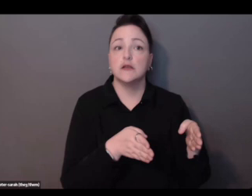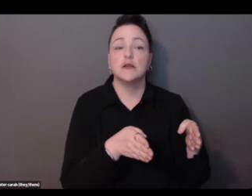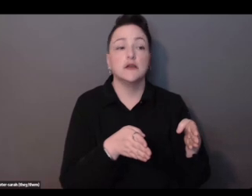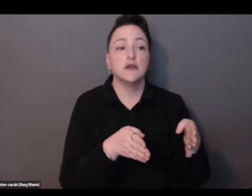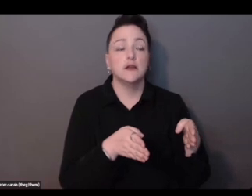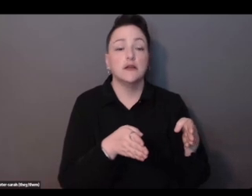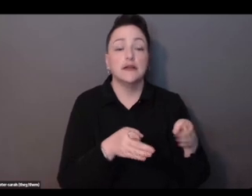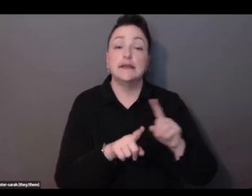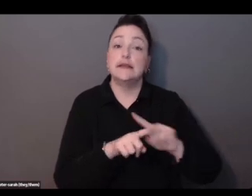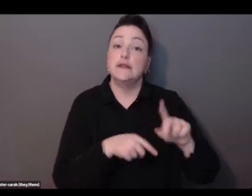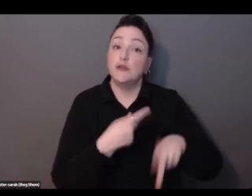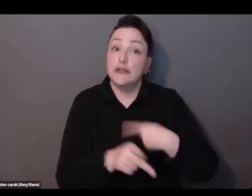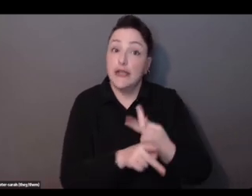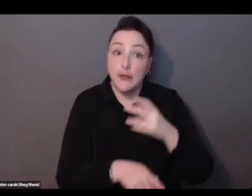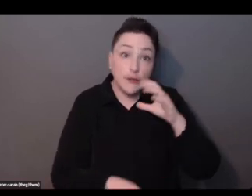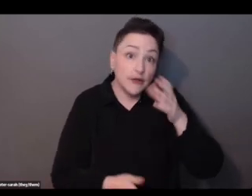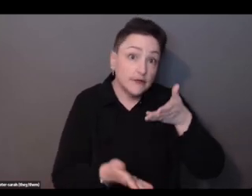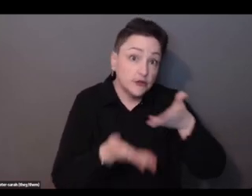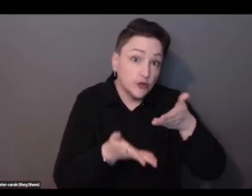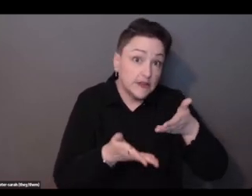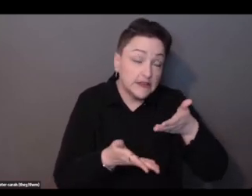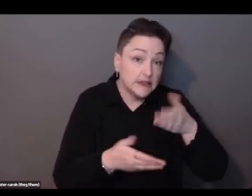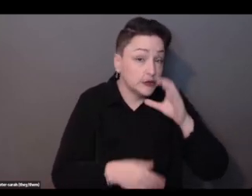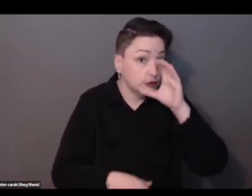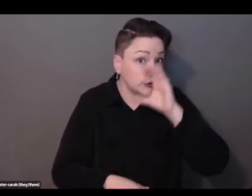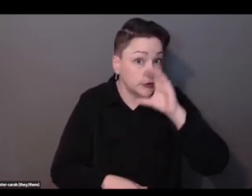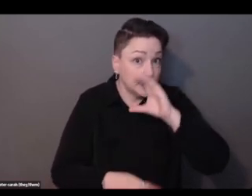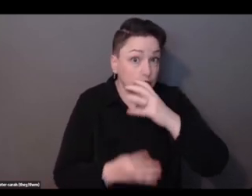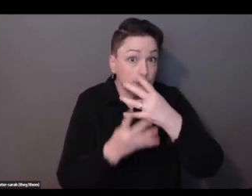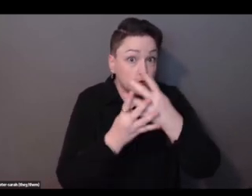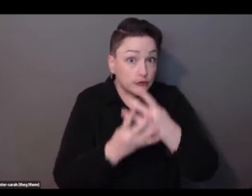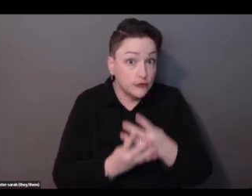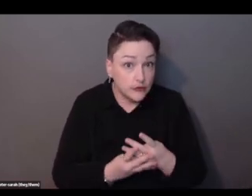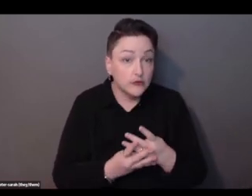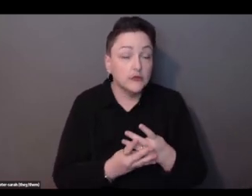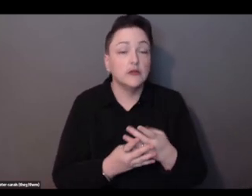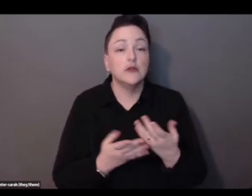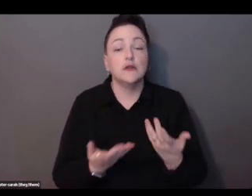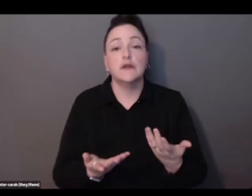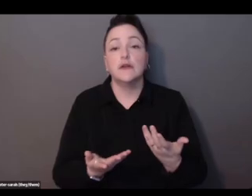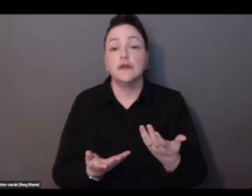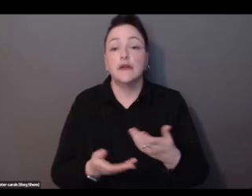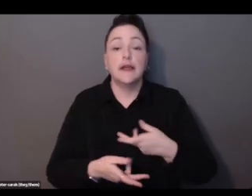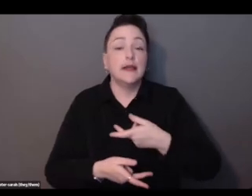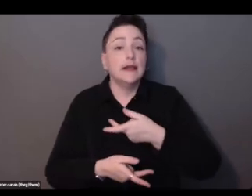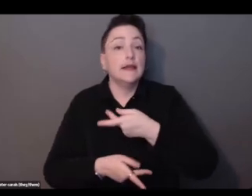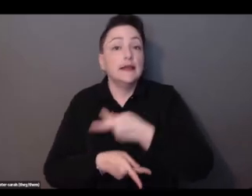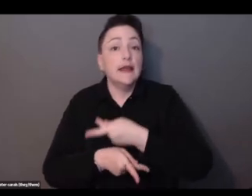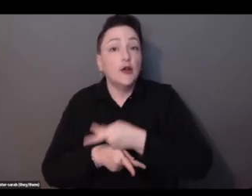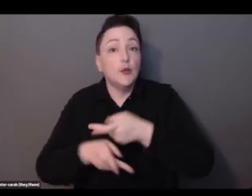including new innovations, services to caregivers, and any ties to critical incidents.